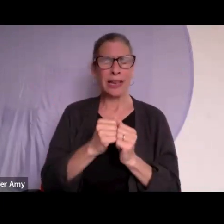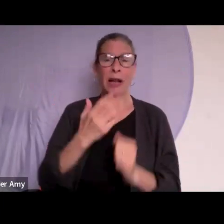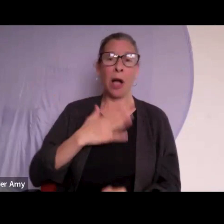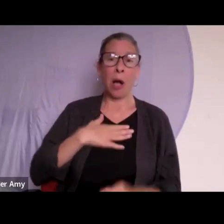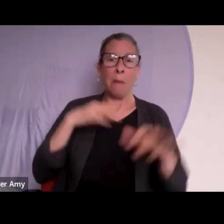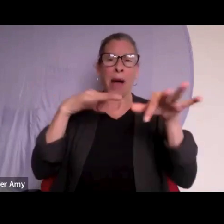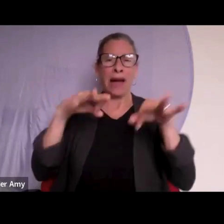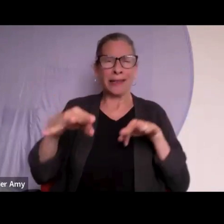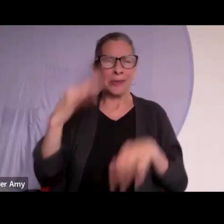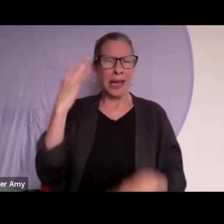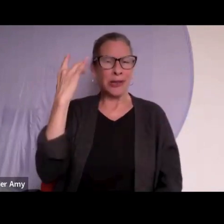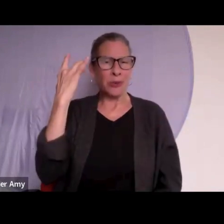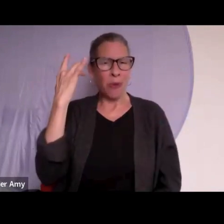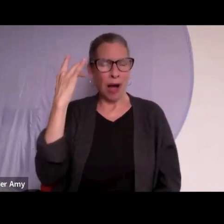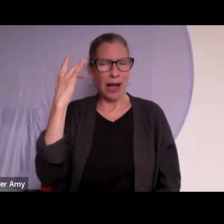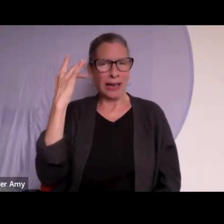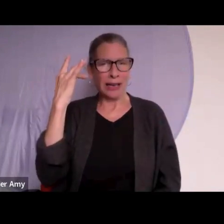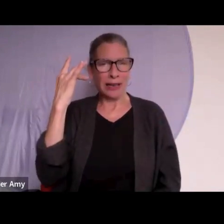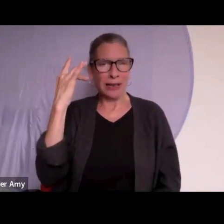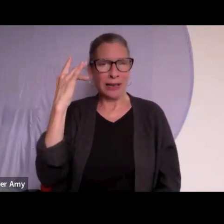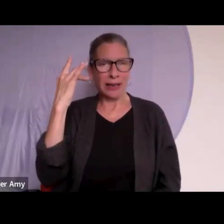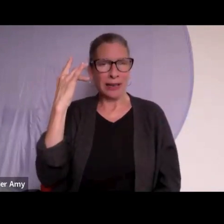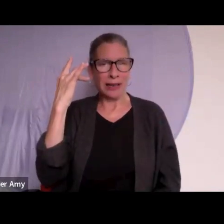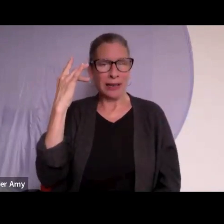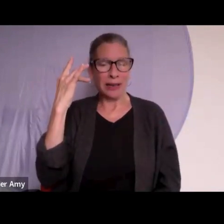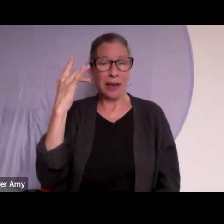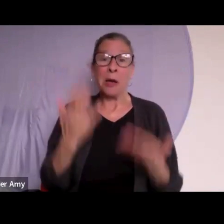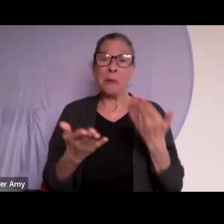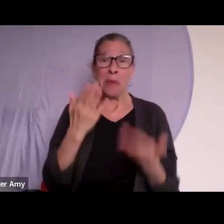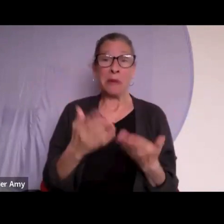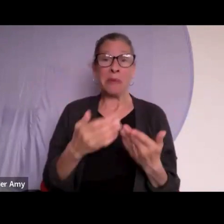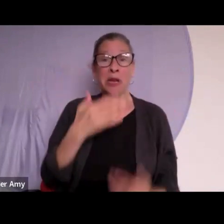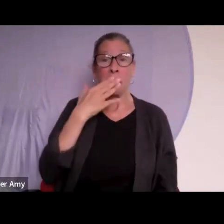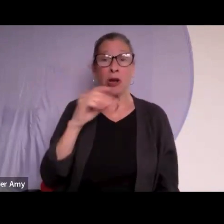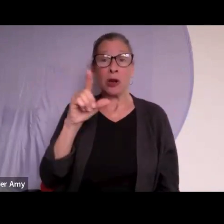this beyond there being possibly a good lobby for it is that it's